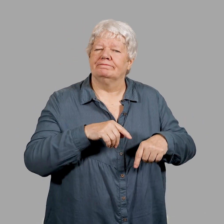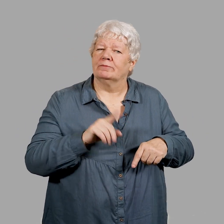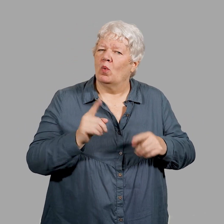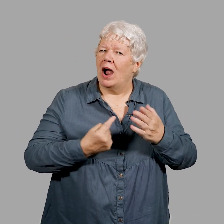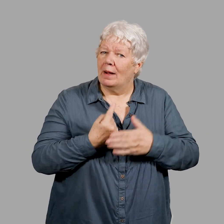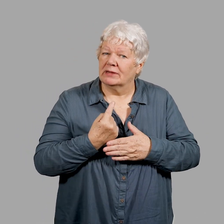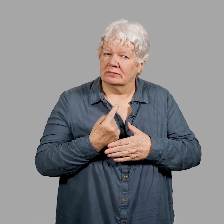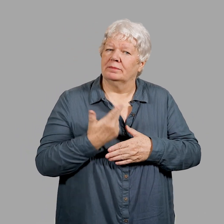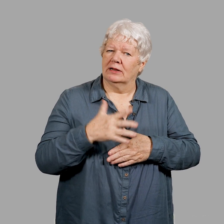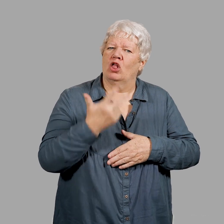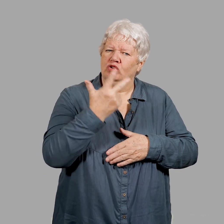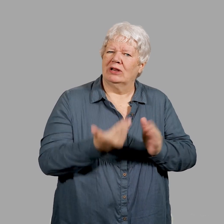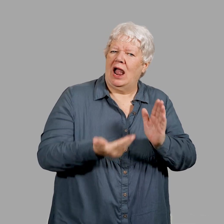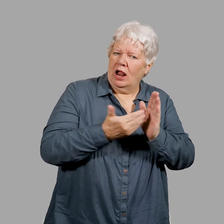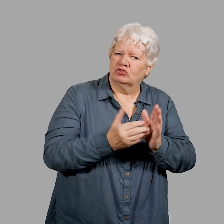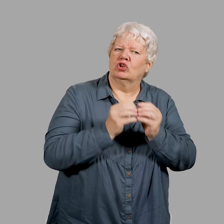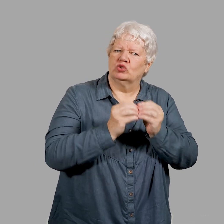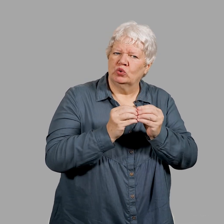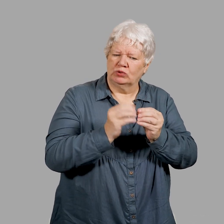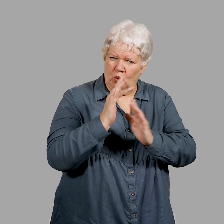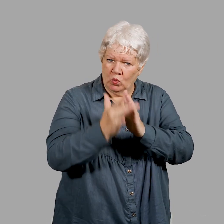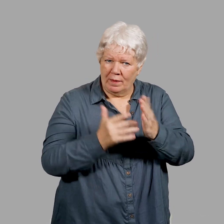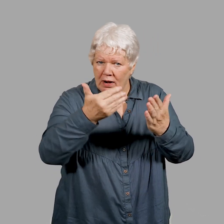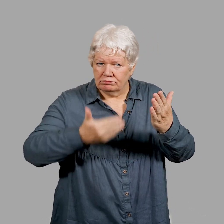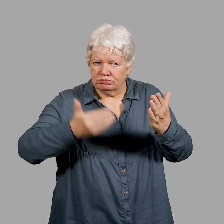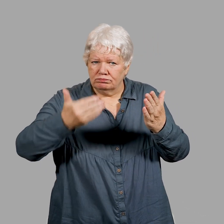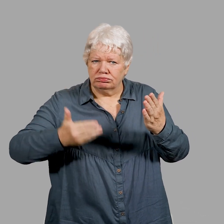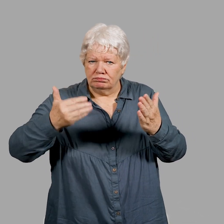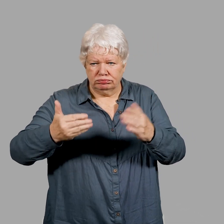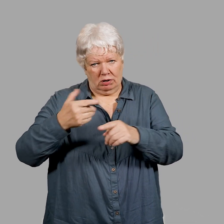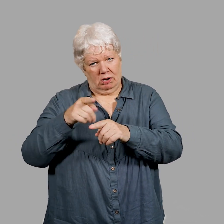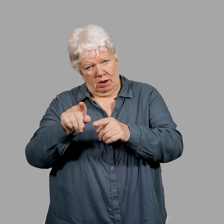Status: Three additional student webpages bookmarked for translation